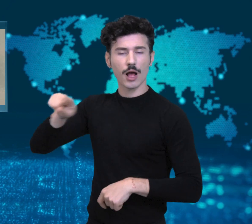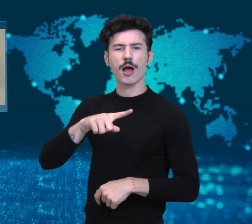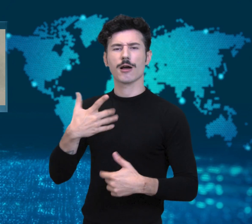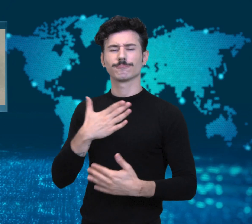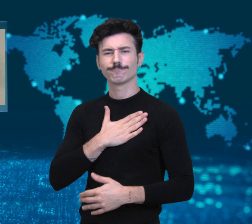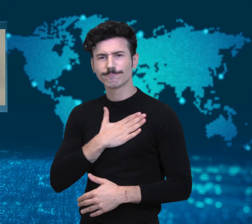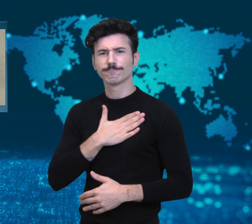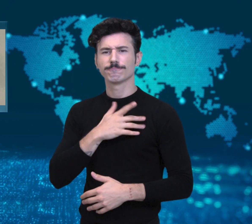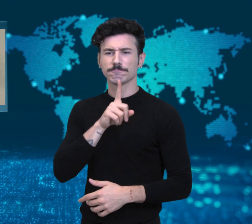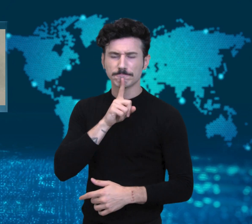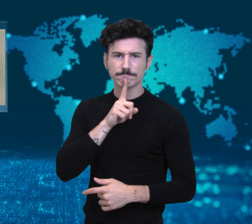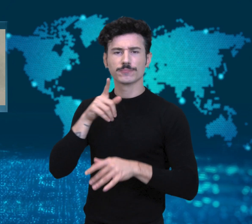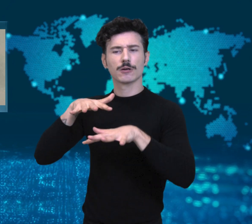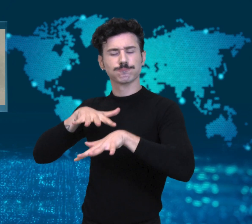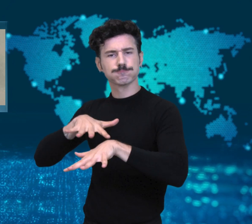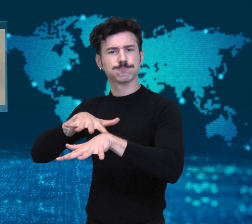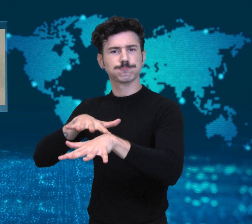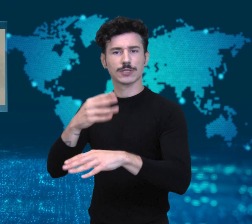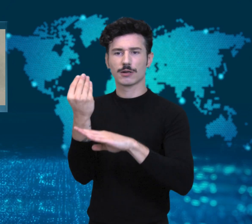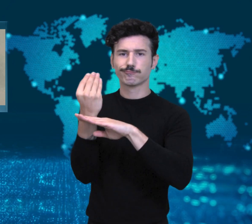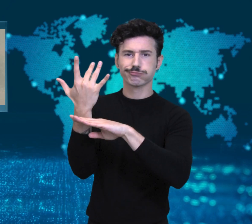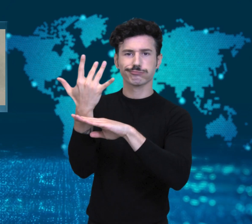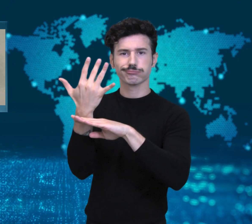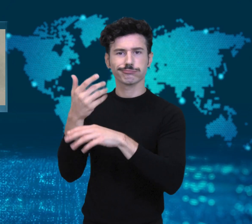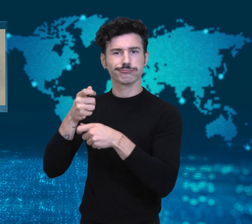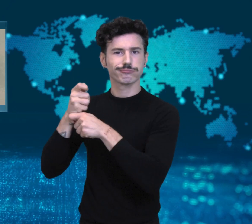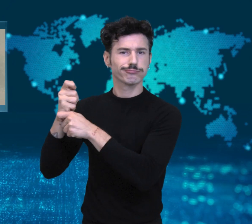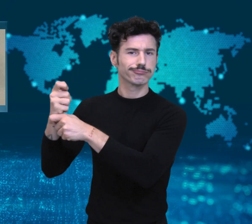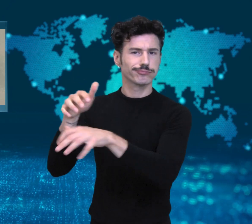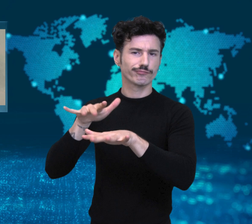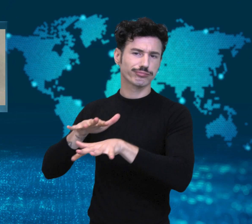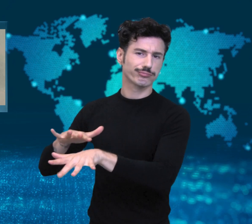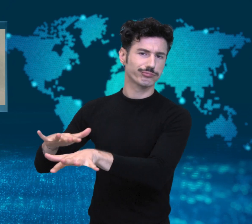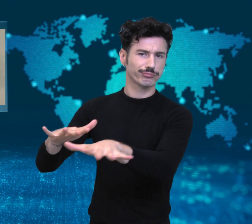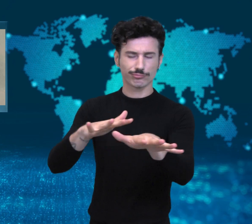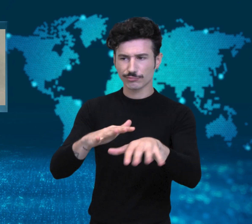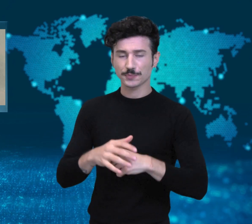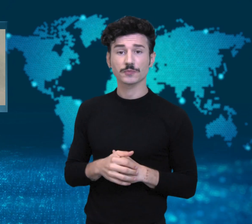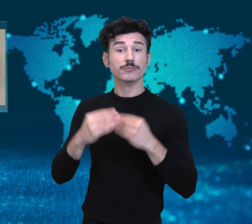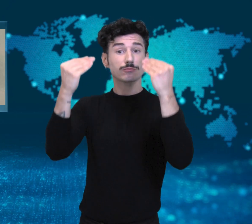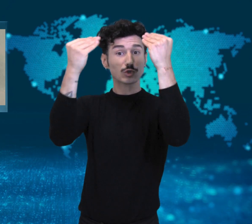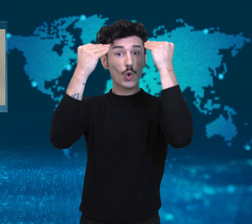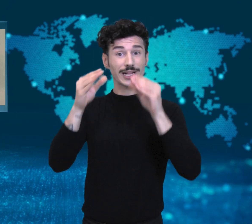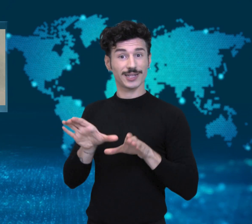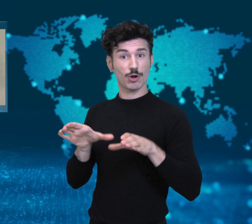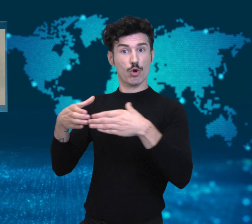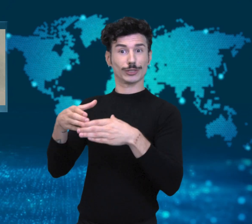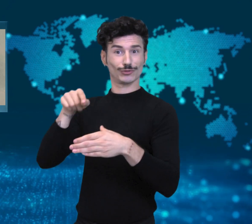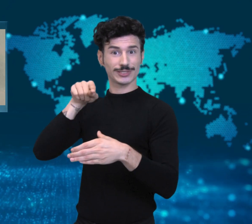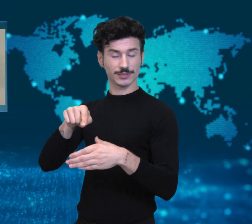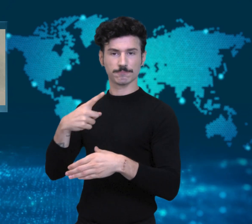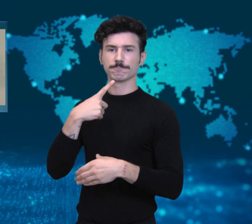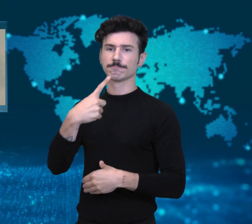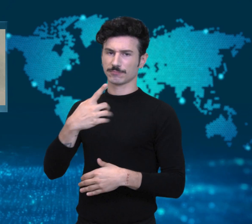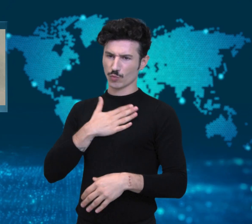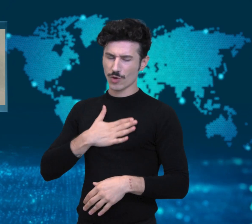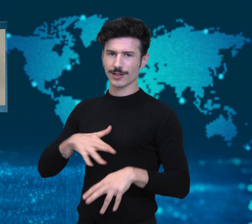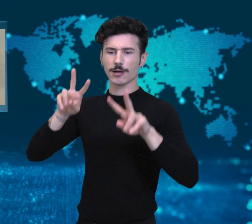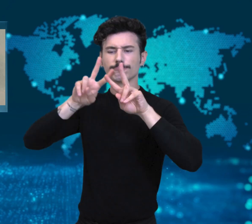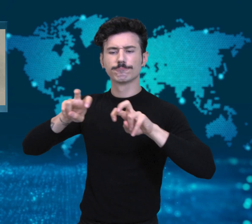The President of the country called for the country to mourn the fish.